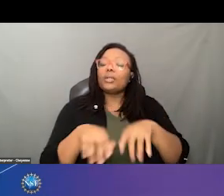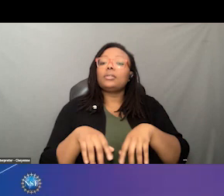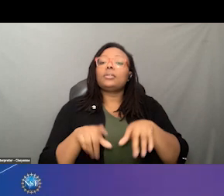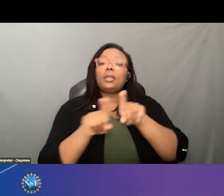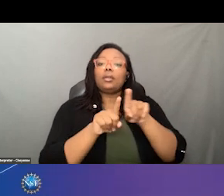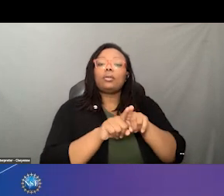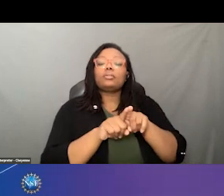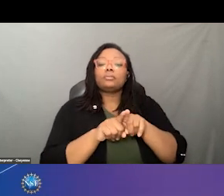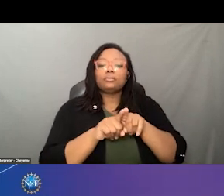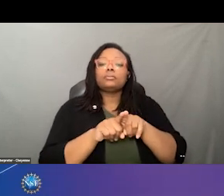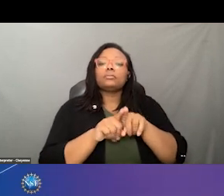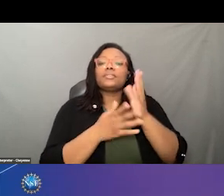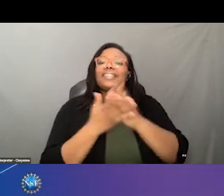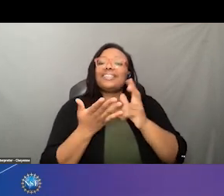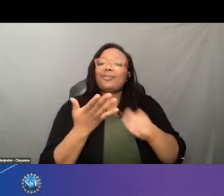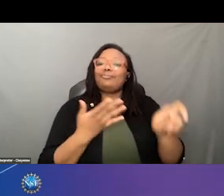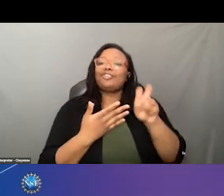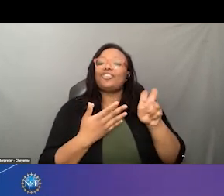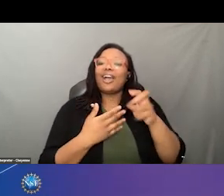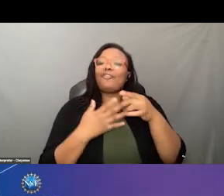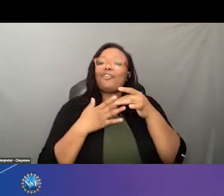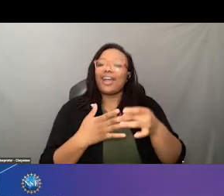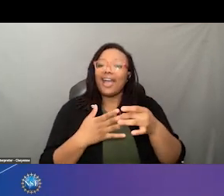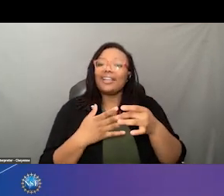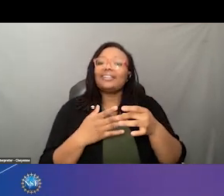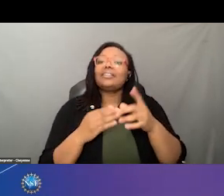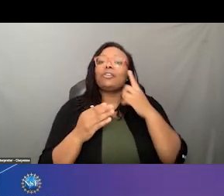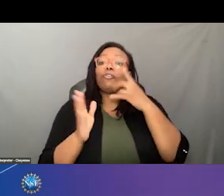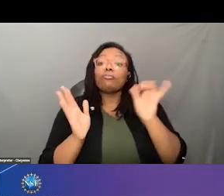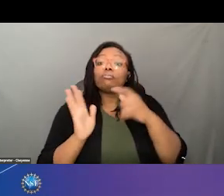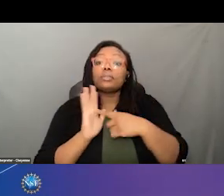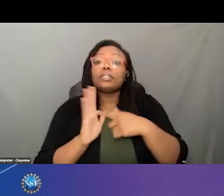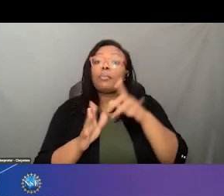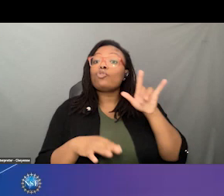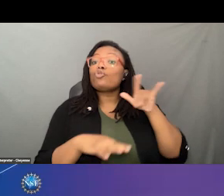Also, there's some travel guidelines there for like if you are flying,